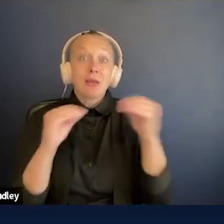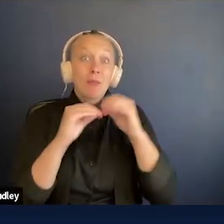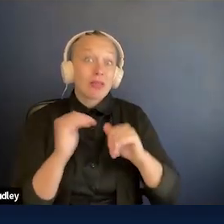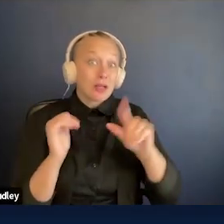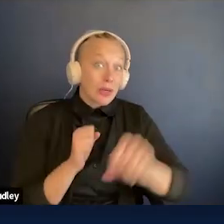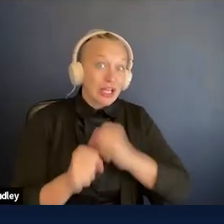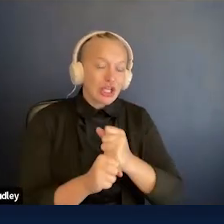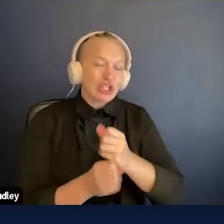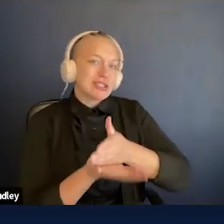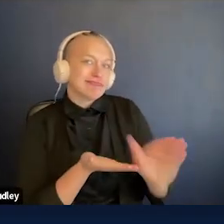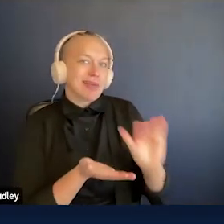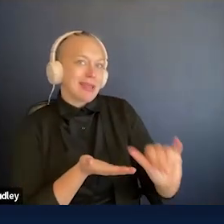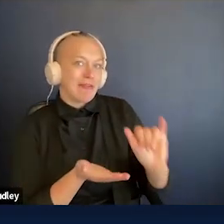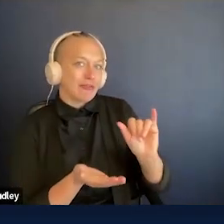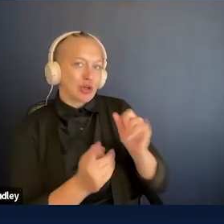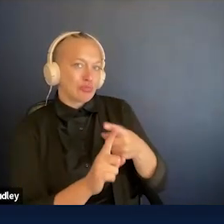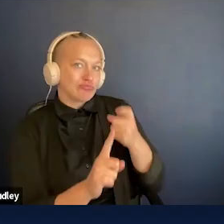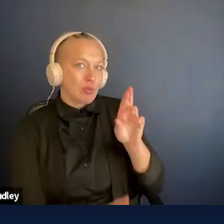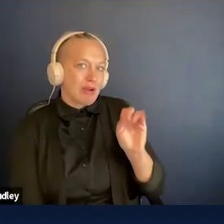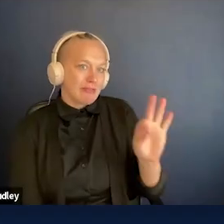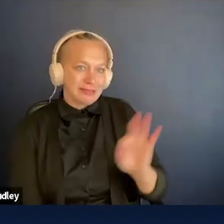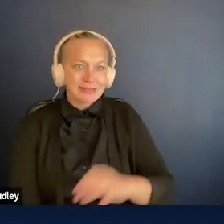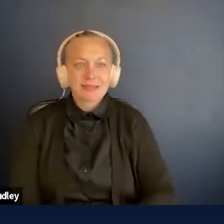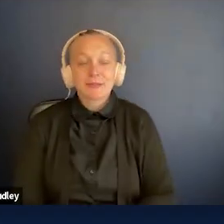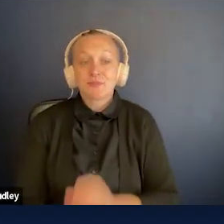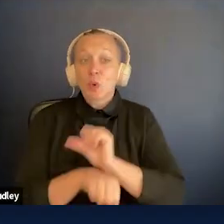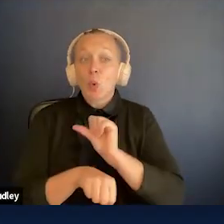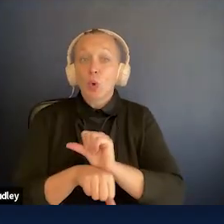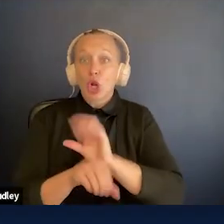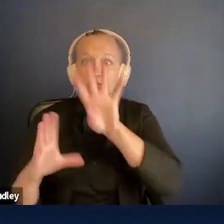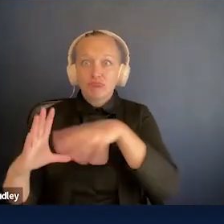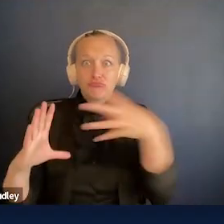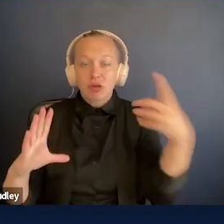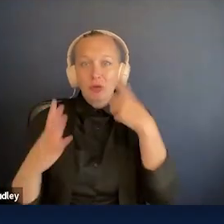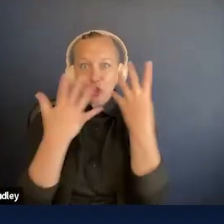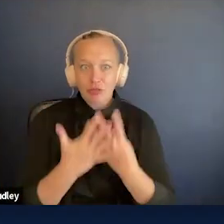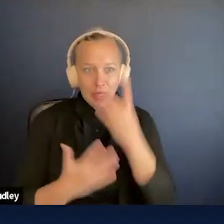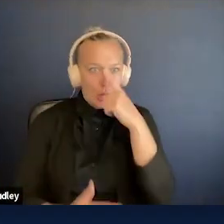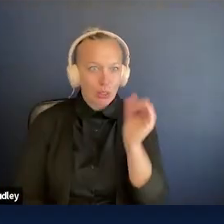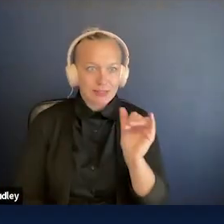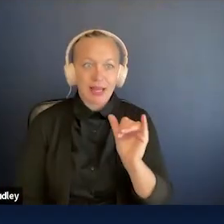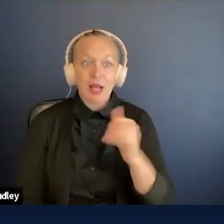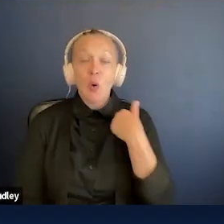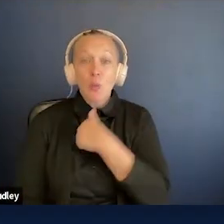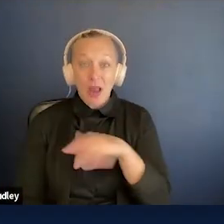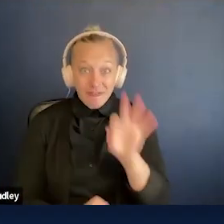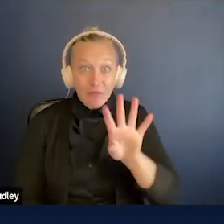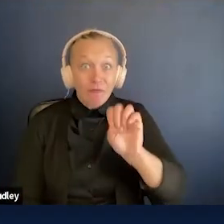So what feed our flowchart or work look like overall? So… We identified 40 articles, and out of the 40.